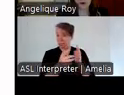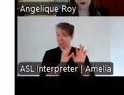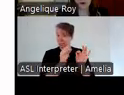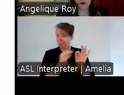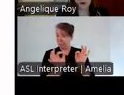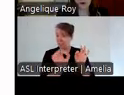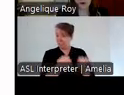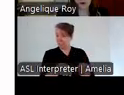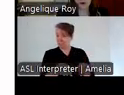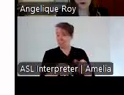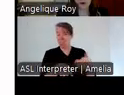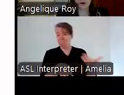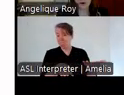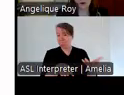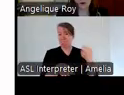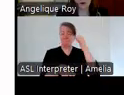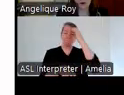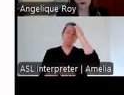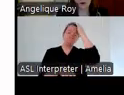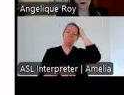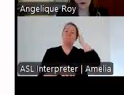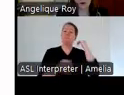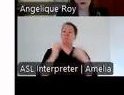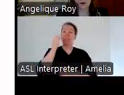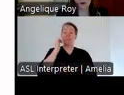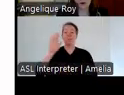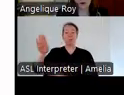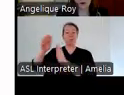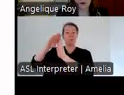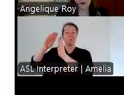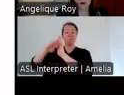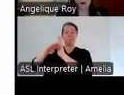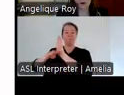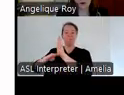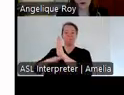in other words, simply meeting guidelines and checklists does not necessarily equate